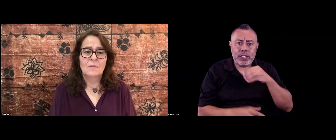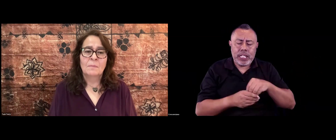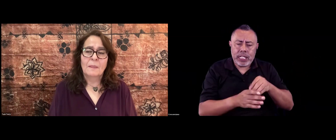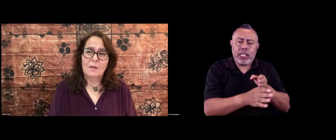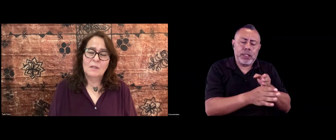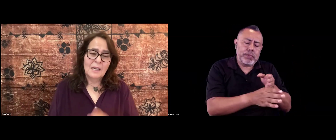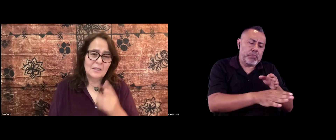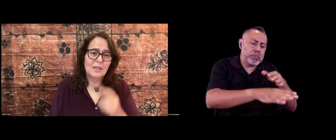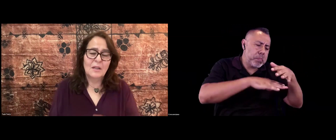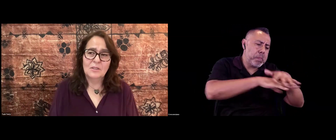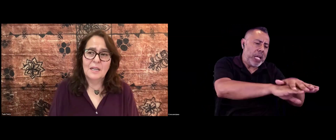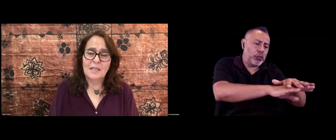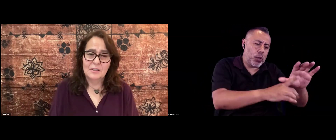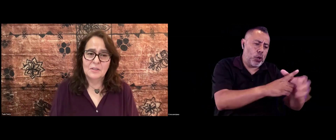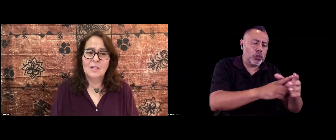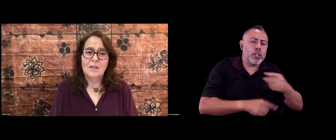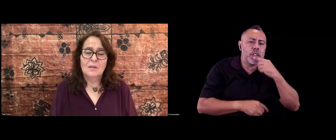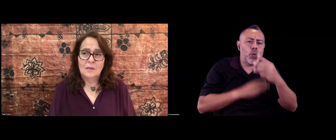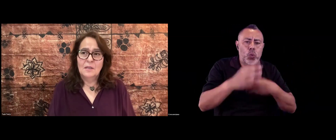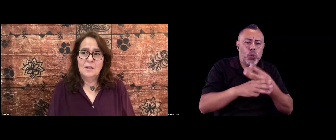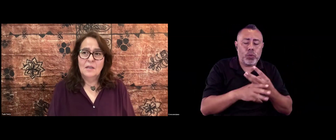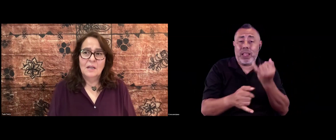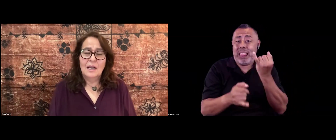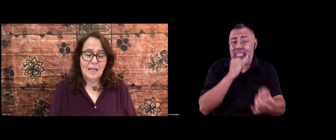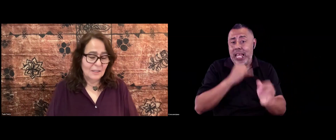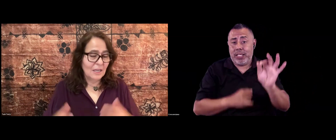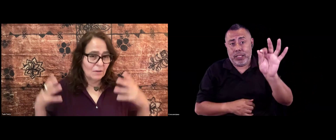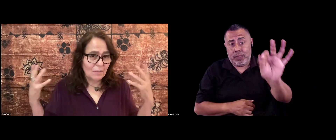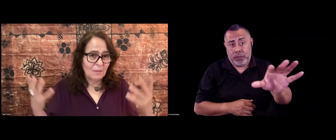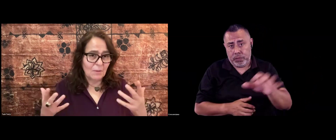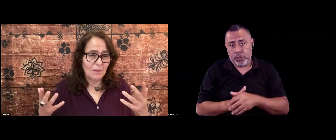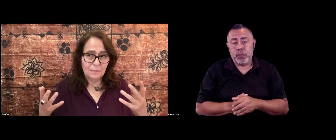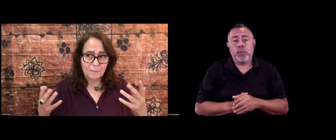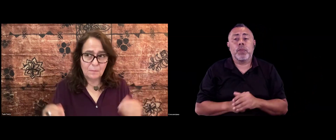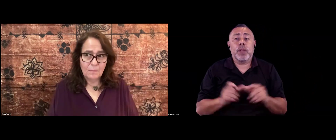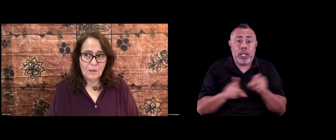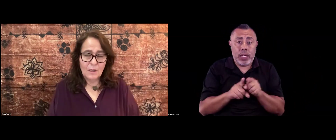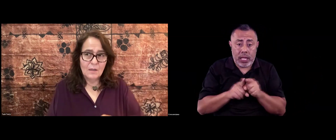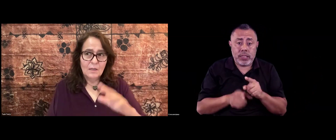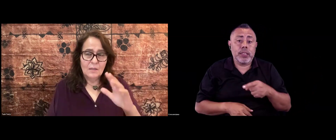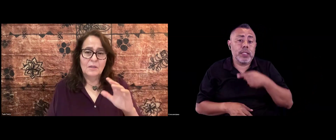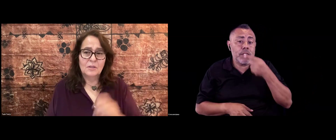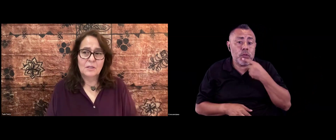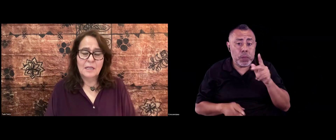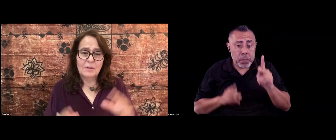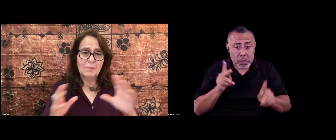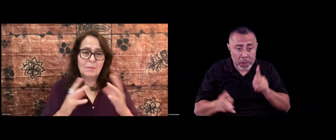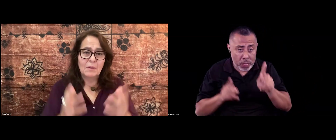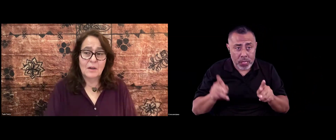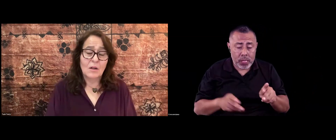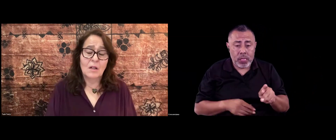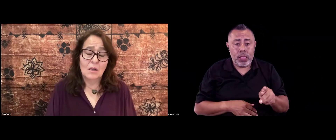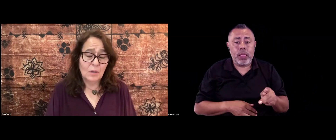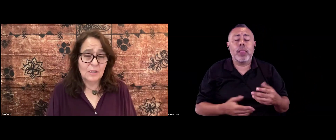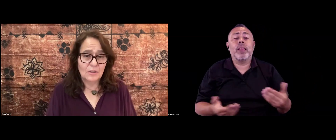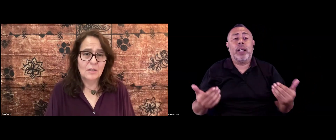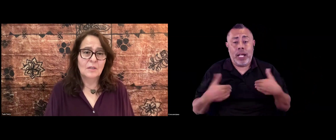And one last thing I'll say is. As hearing people. There's hearing people that are called codas.